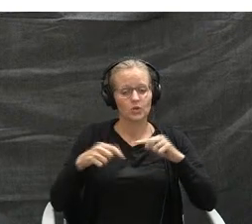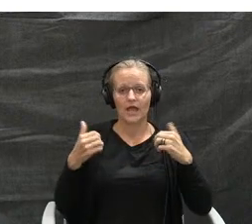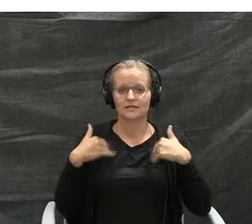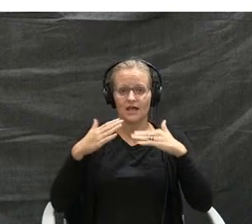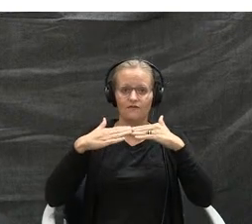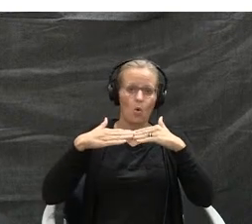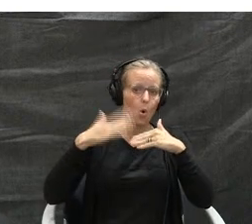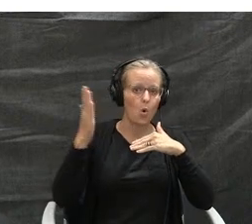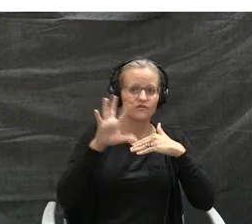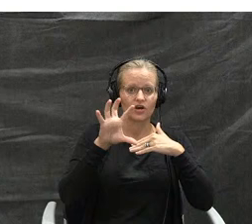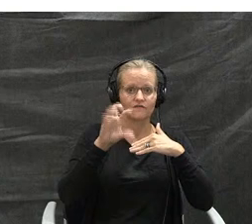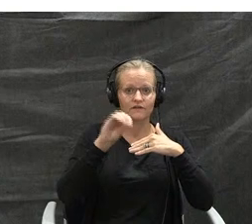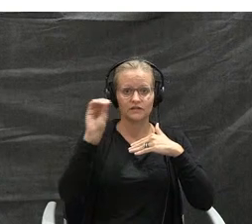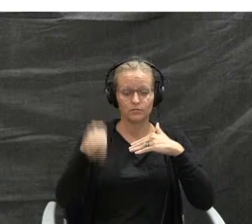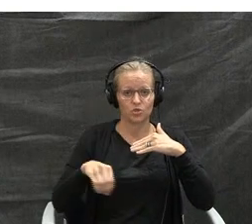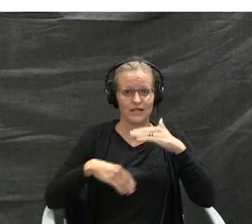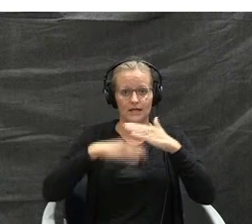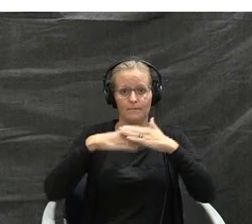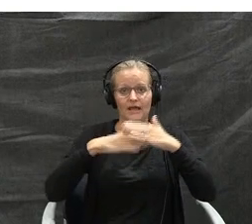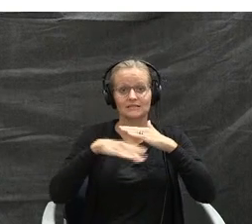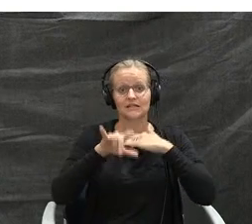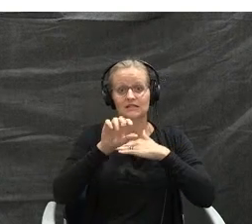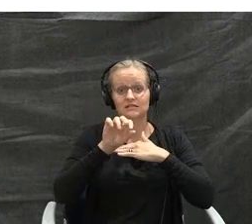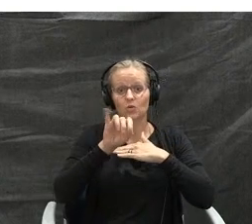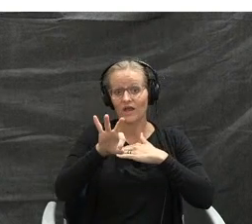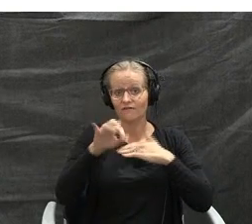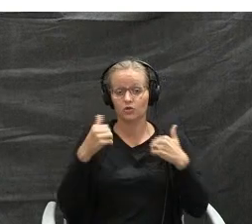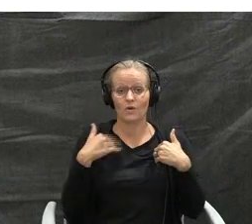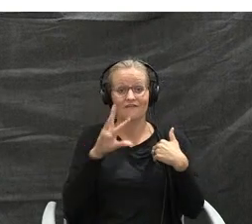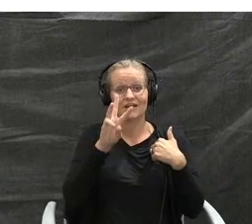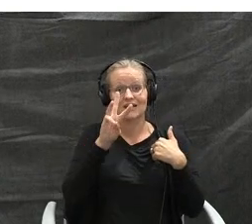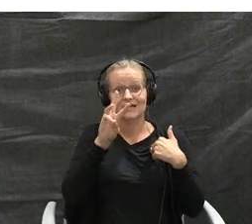passenger bus you can have 30 students on it. So we believe